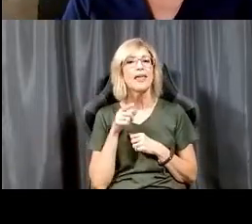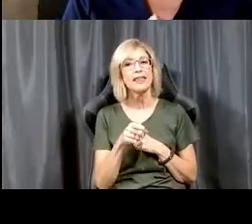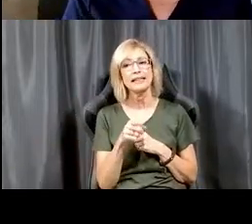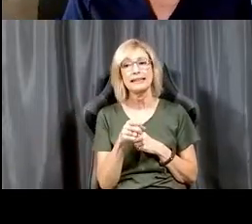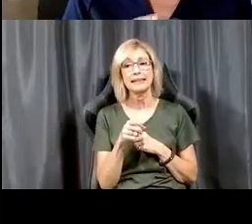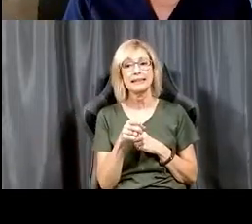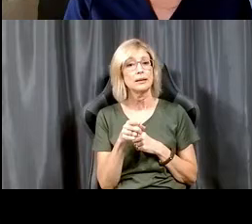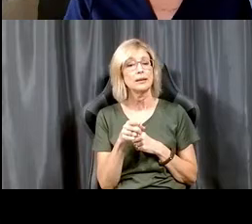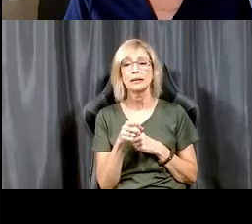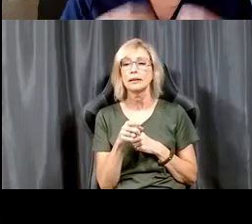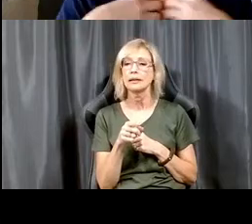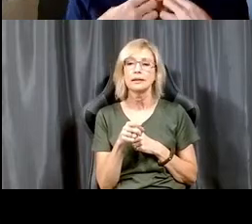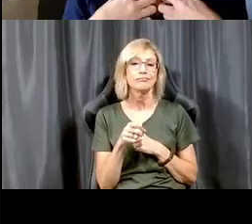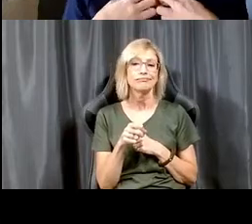the one question that I get